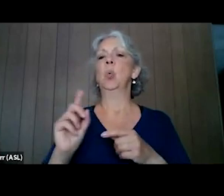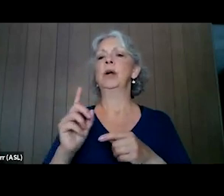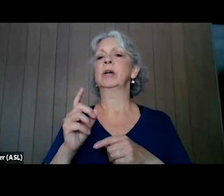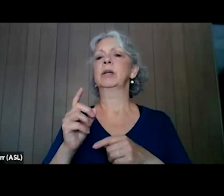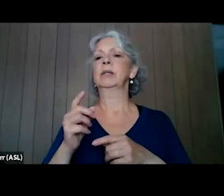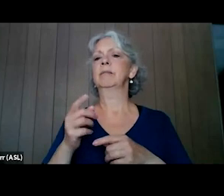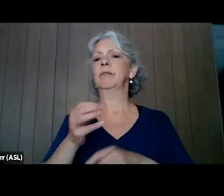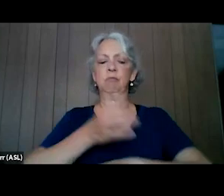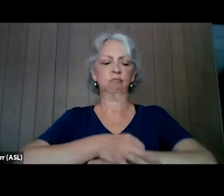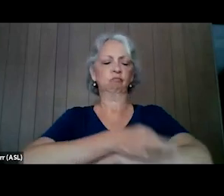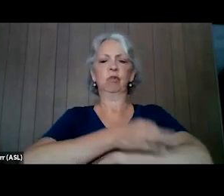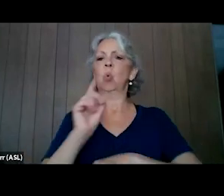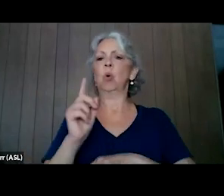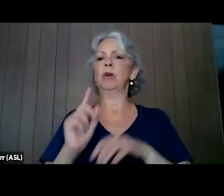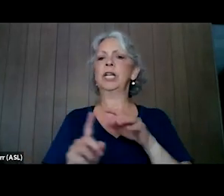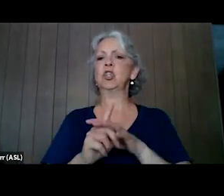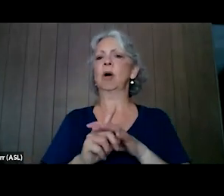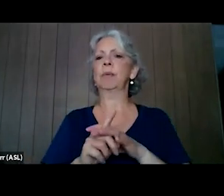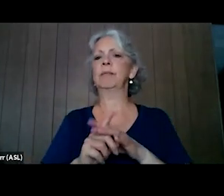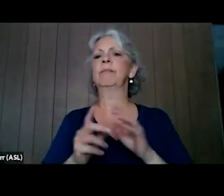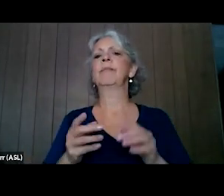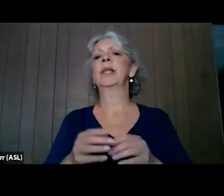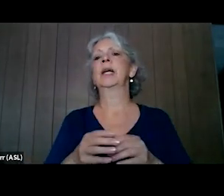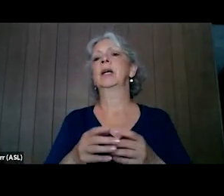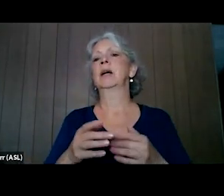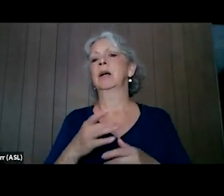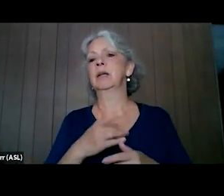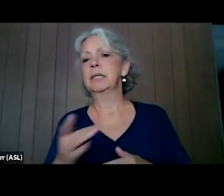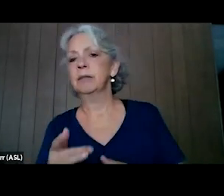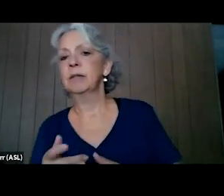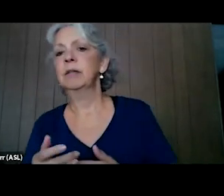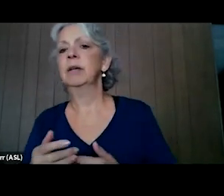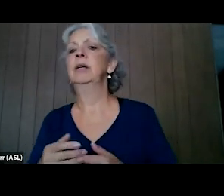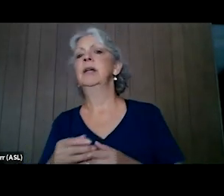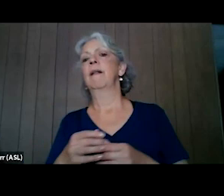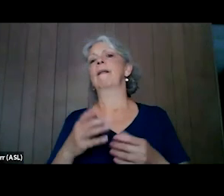And so as stated in the slide, so they're characterized kind of by substantial tissue death or necrosis,